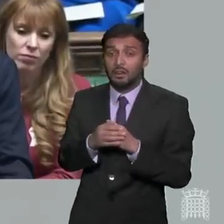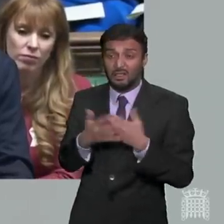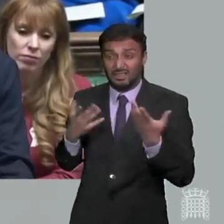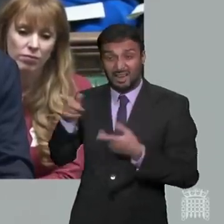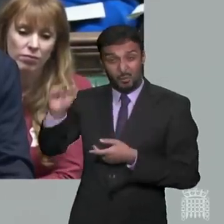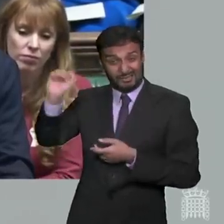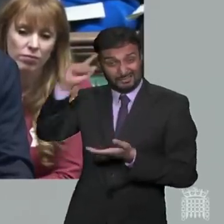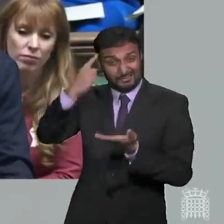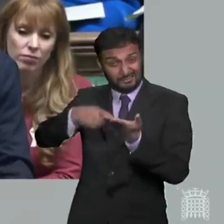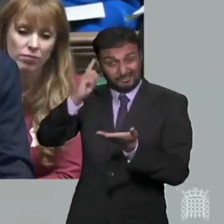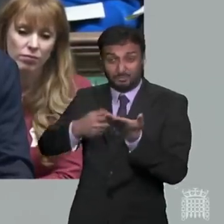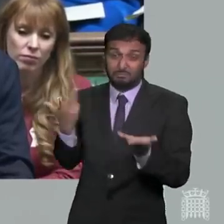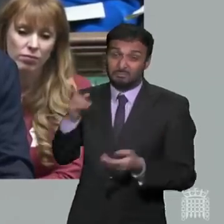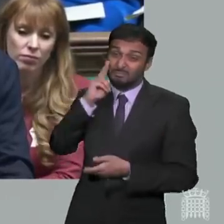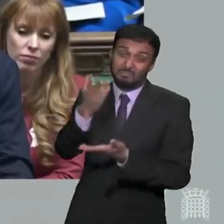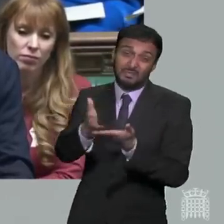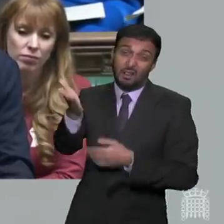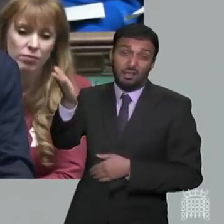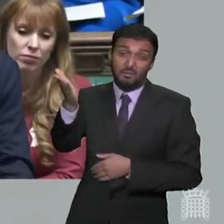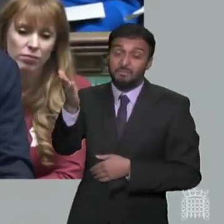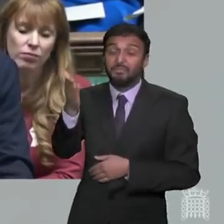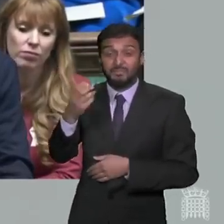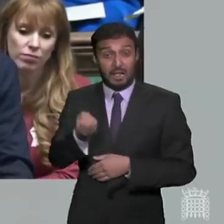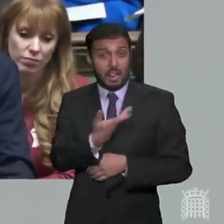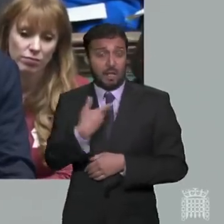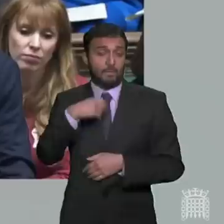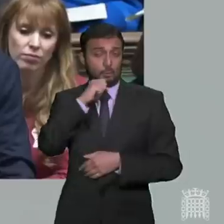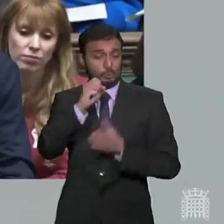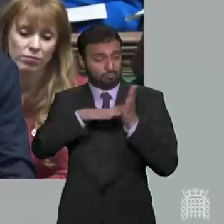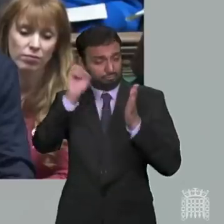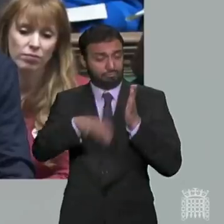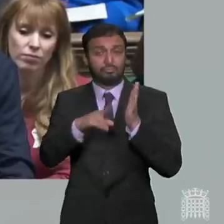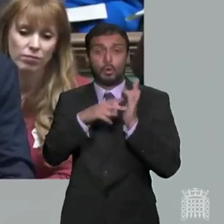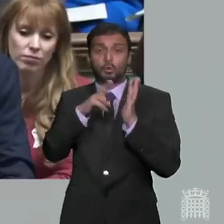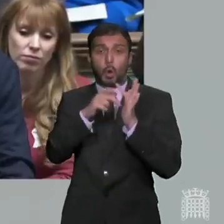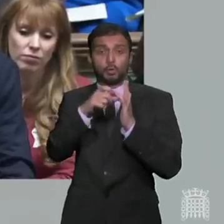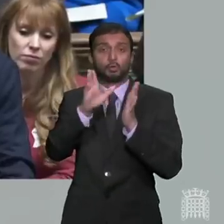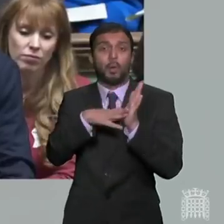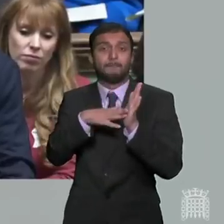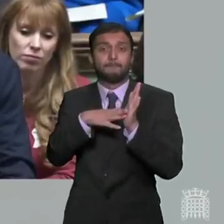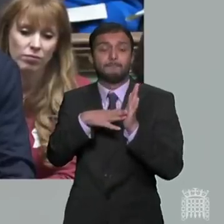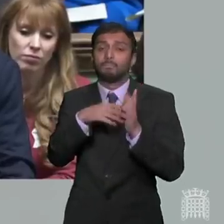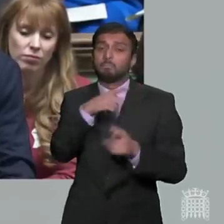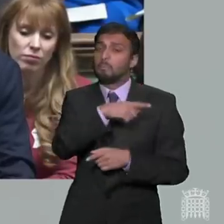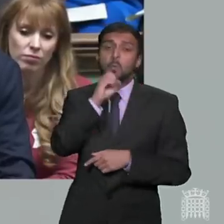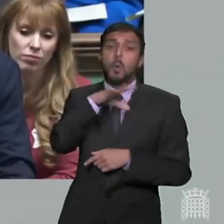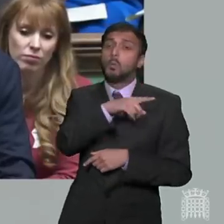He will not follow Labour’s plan to scrap non-dom status—instead, we have an NHS staffing crisis.